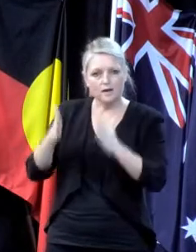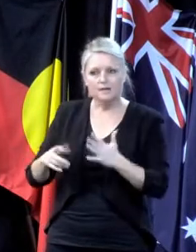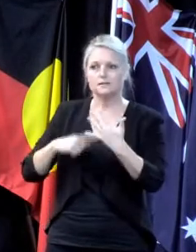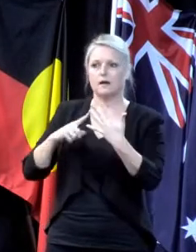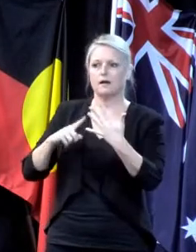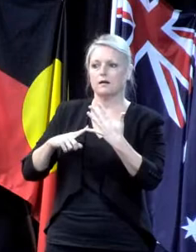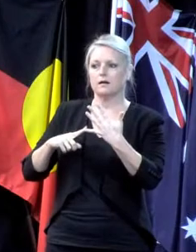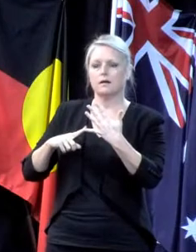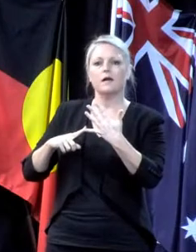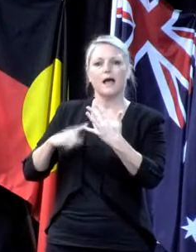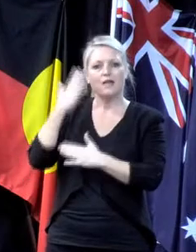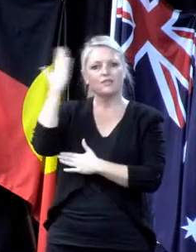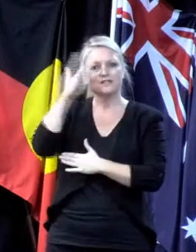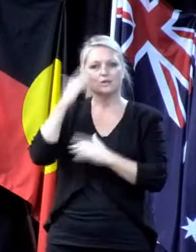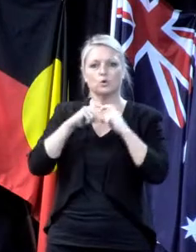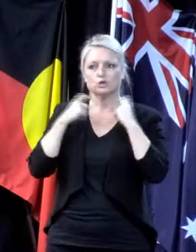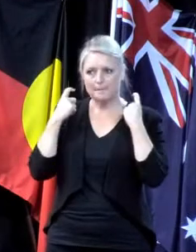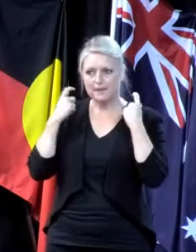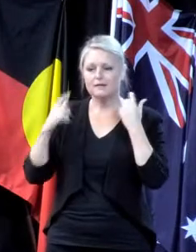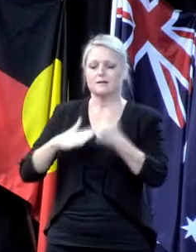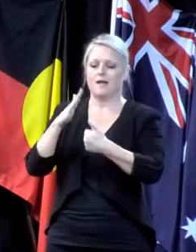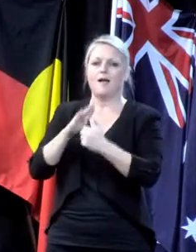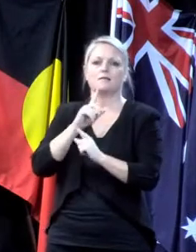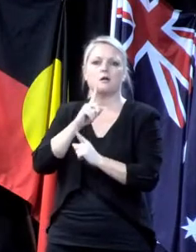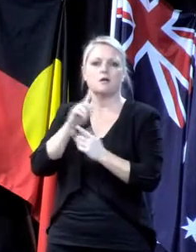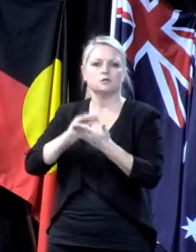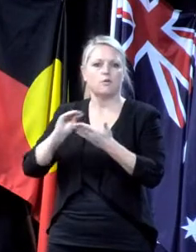And the school chaplain and the guidance officer are part of that team.